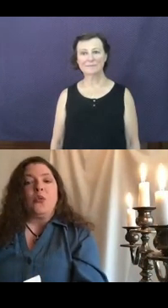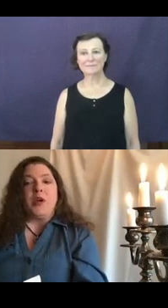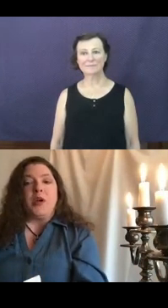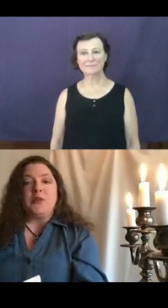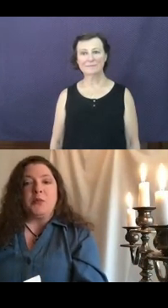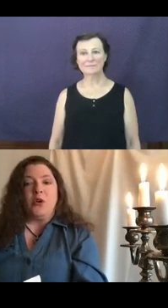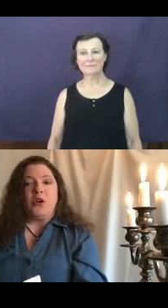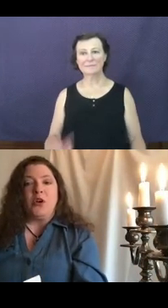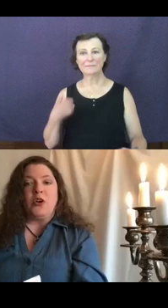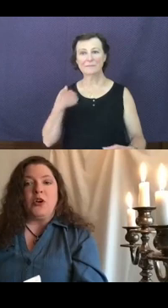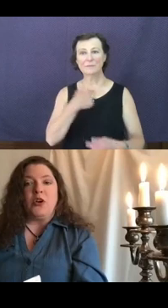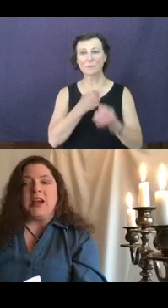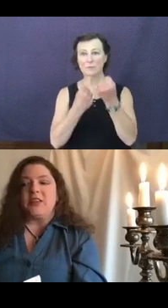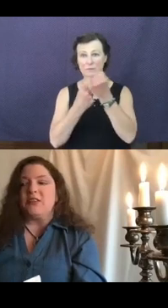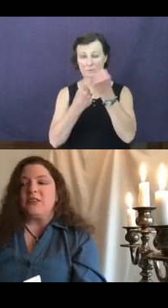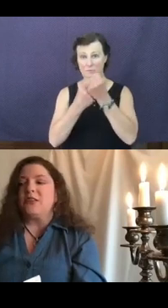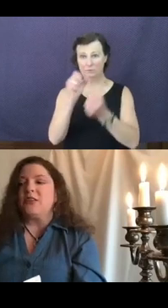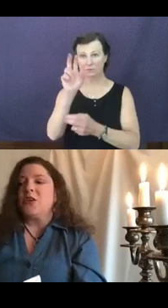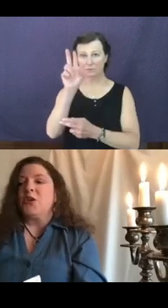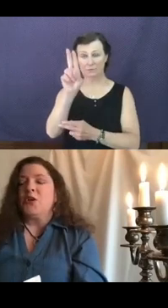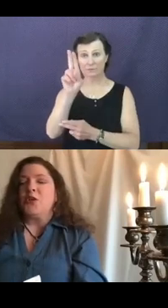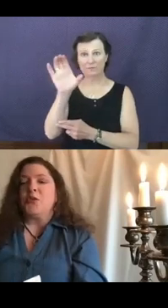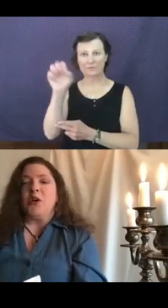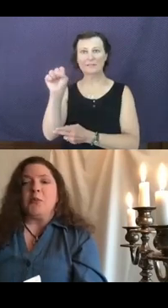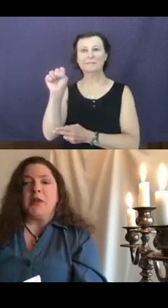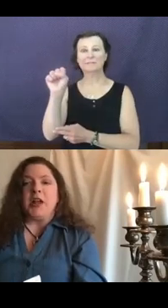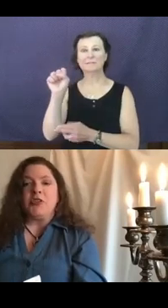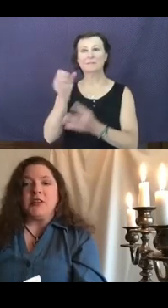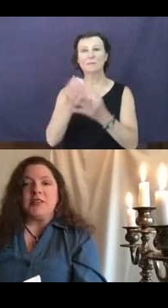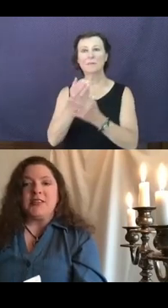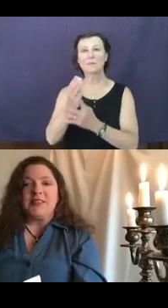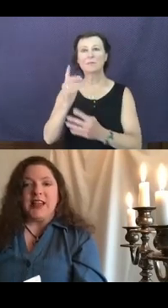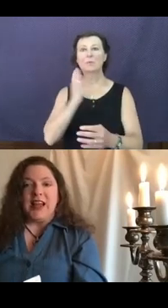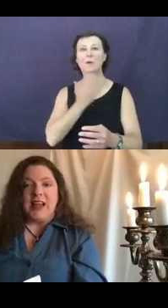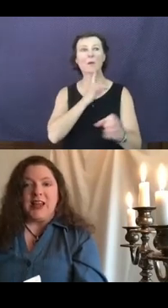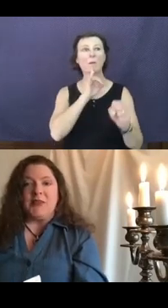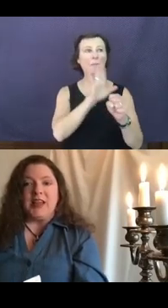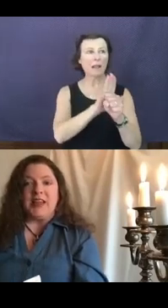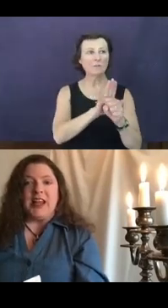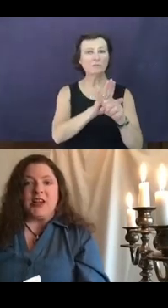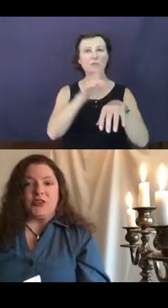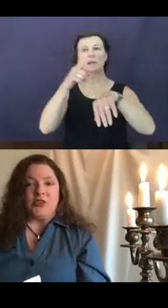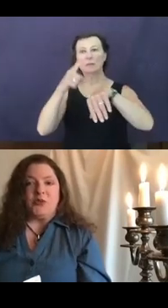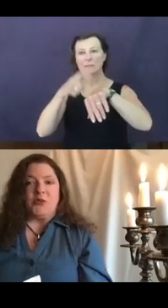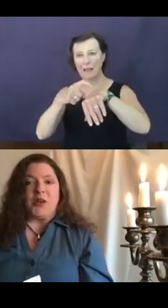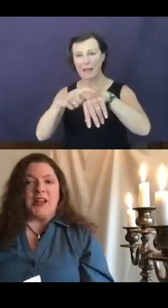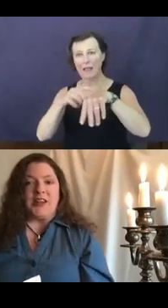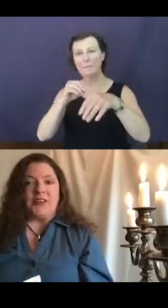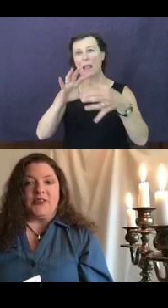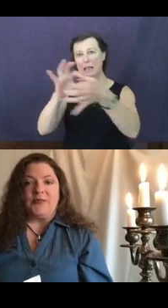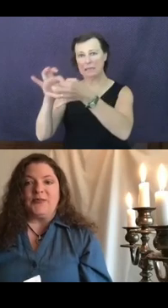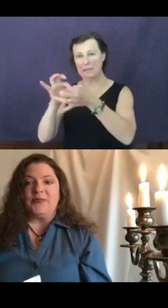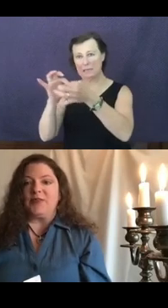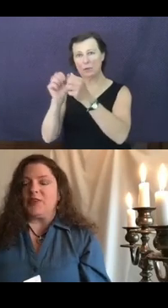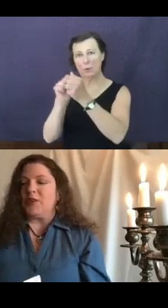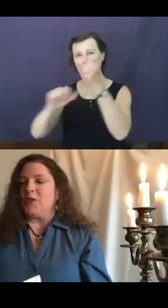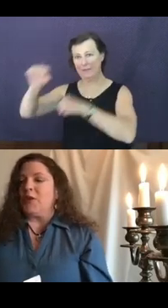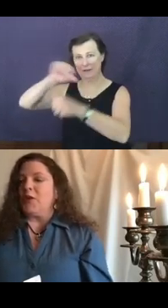We support UUCS through our pledges, time, and connections with one another.